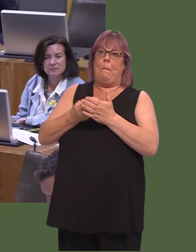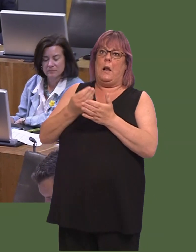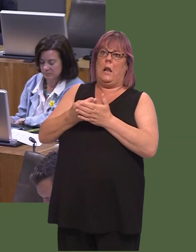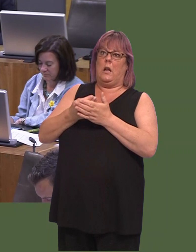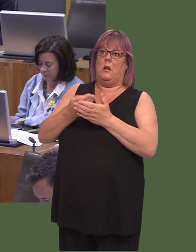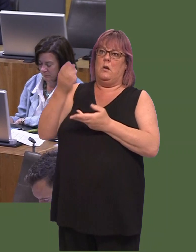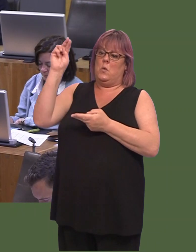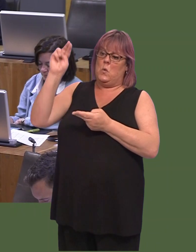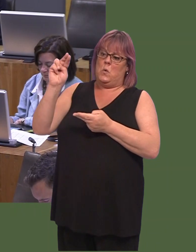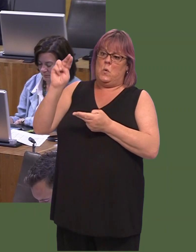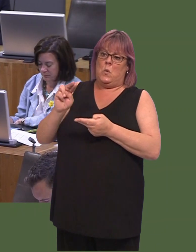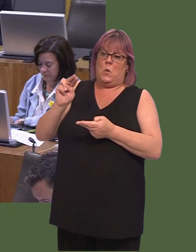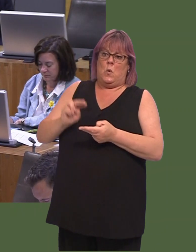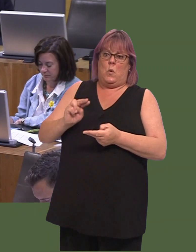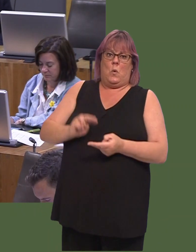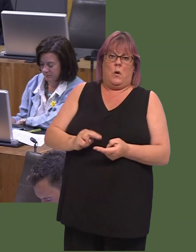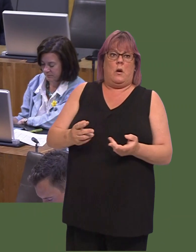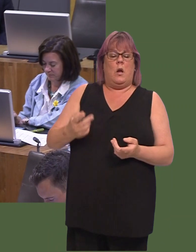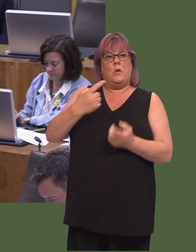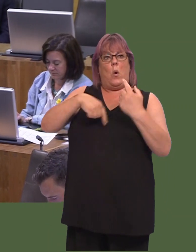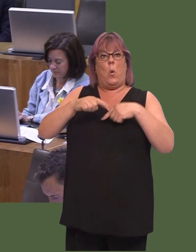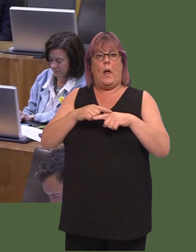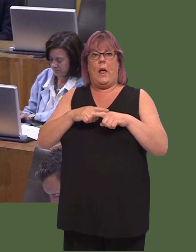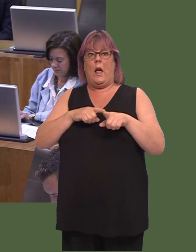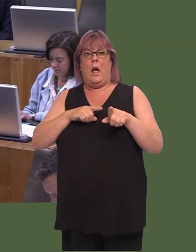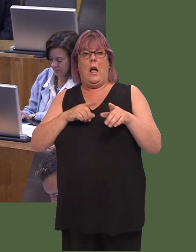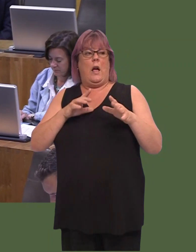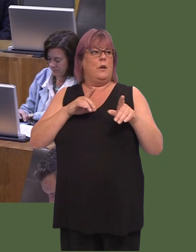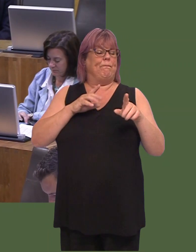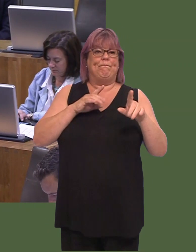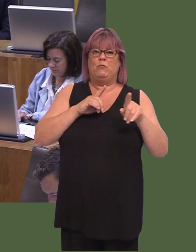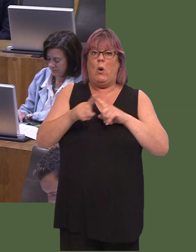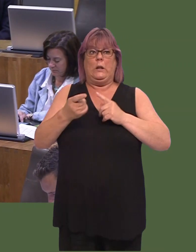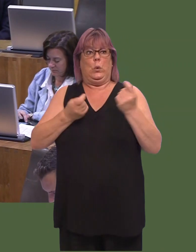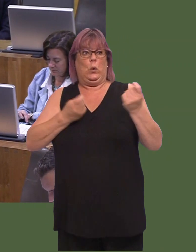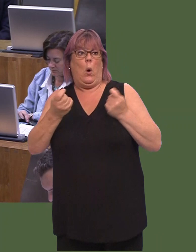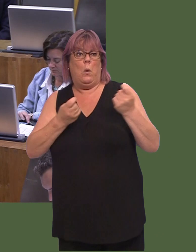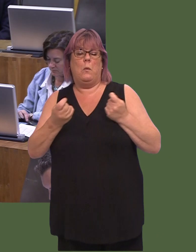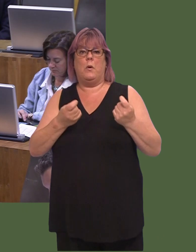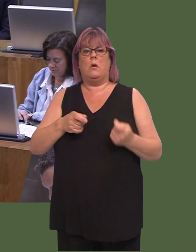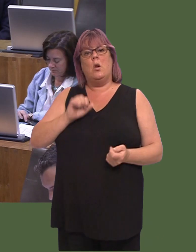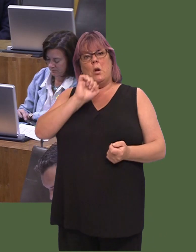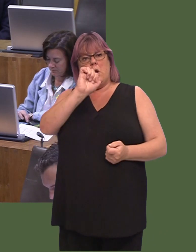a tranche of money provided for us every year to spend as we want and we are therefore swimming in notes. We are not.